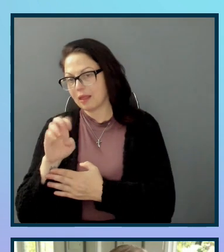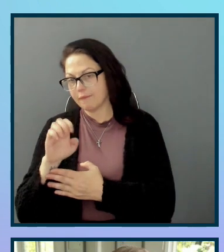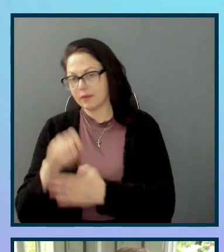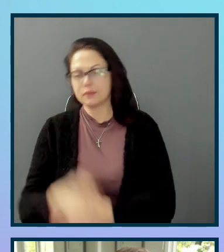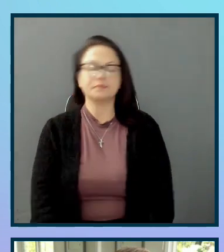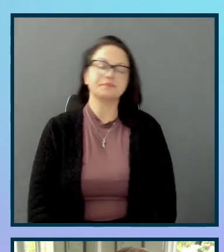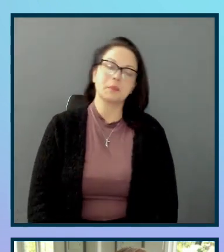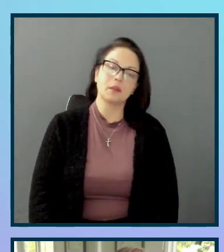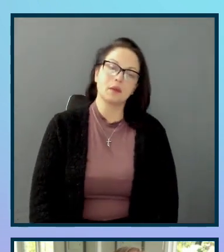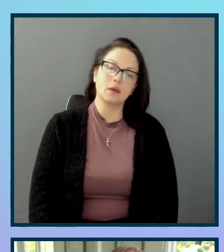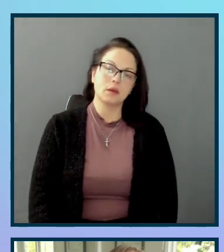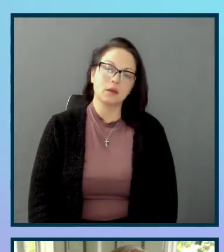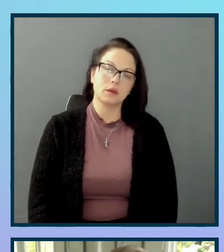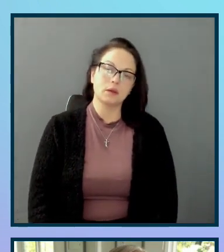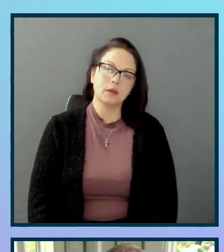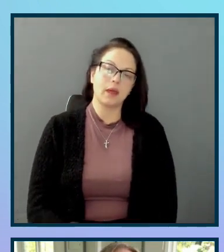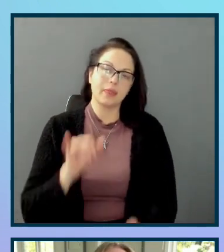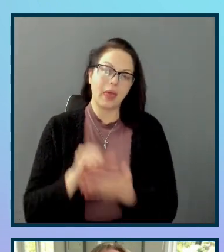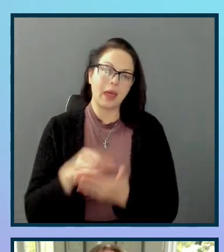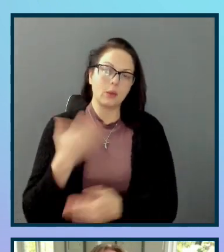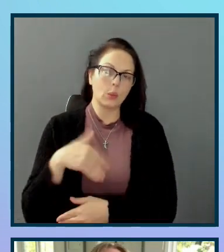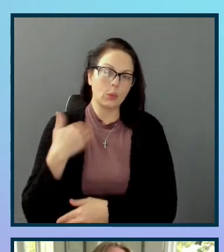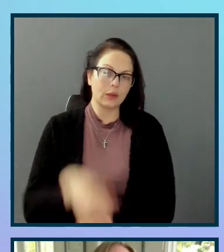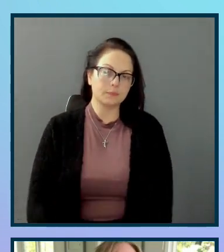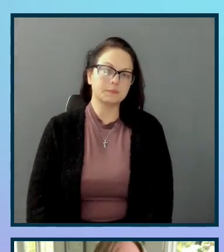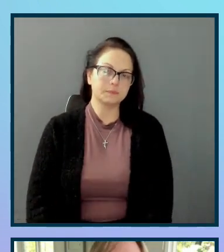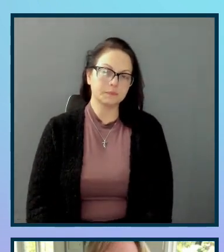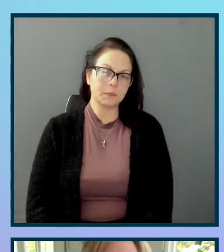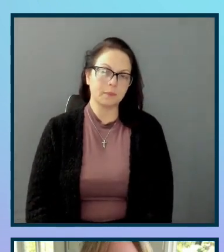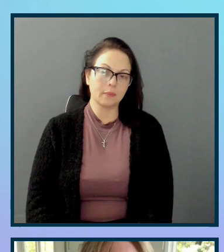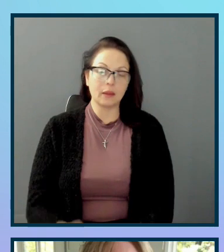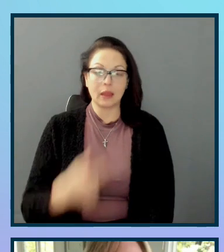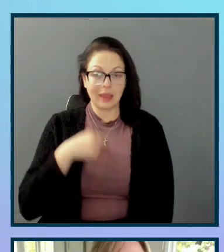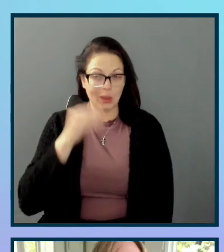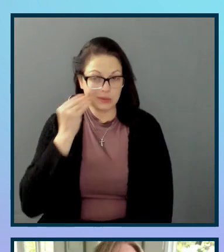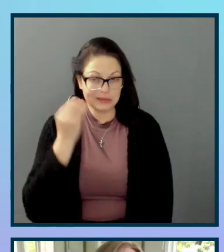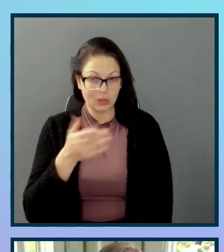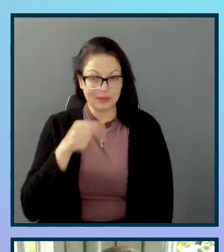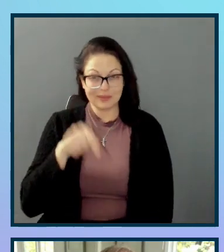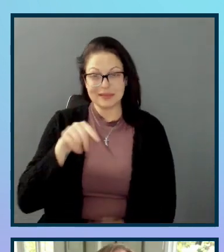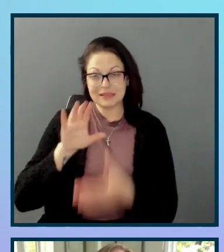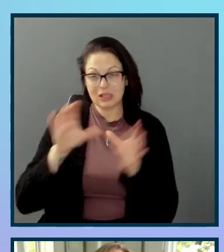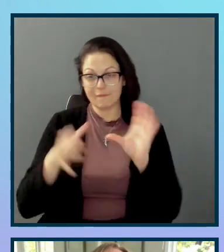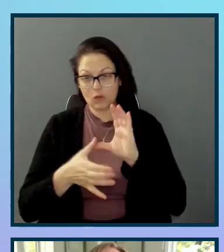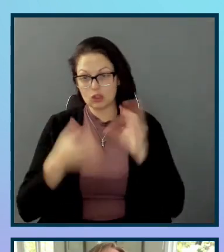And that is profound because I'll tell you, I'll tell you this is the convergence that happens, right?